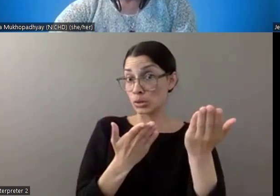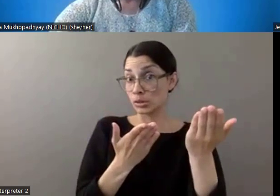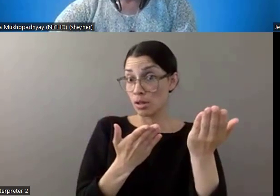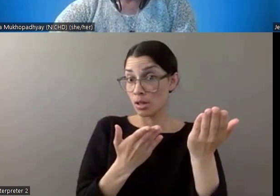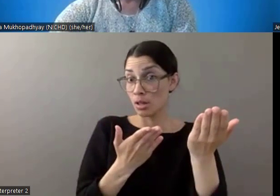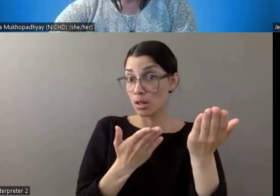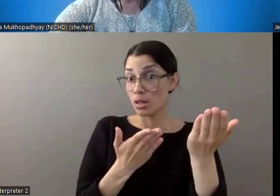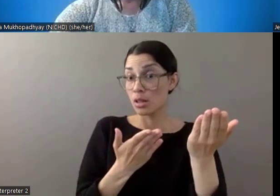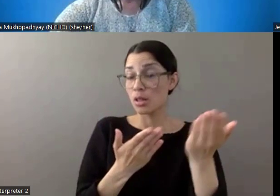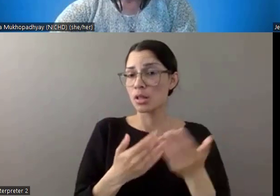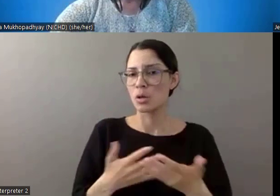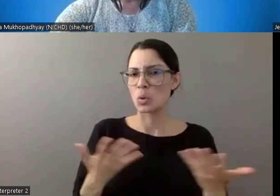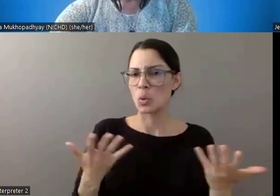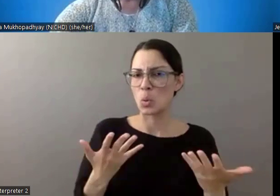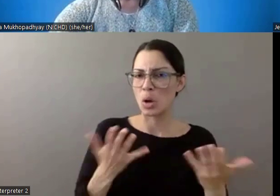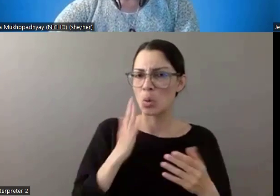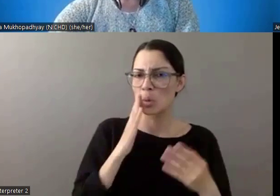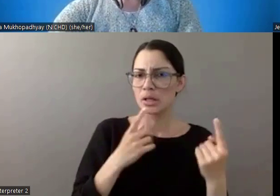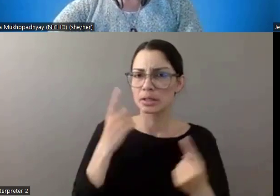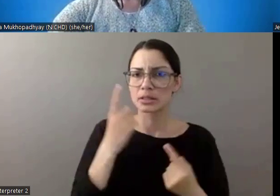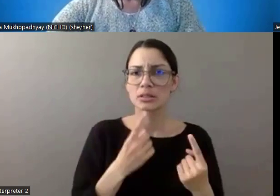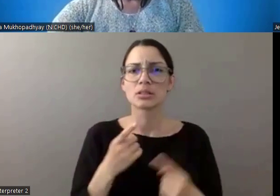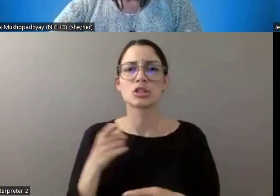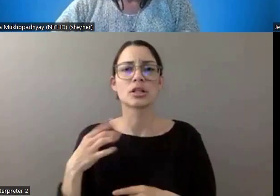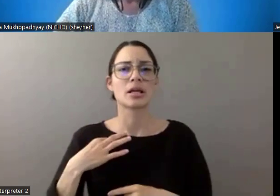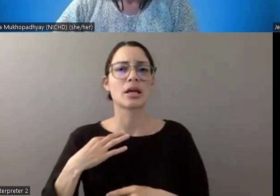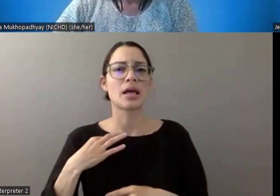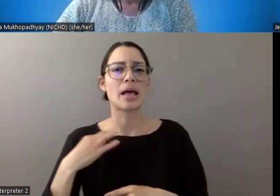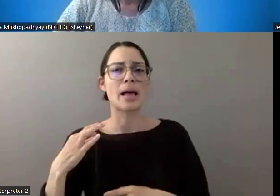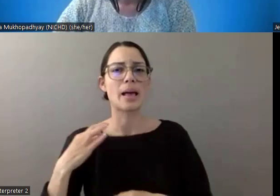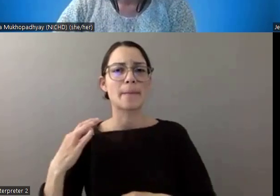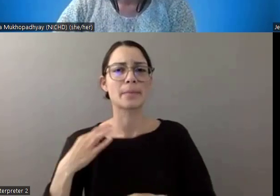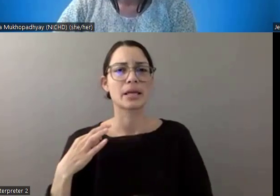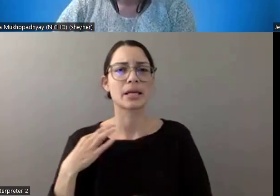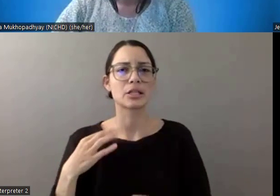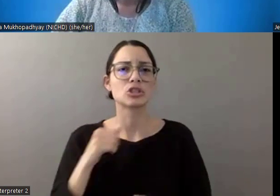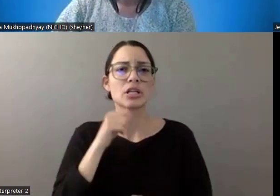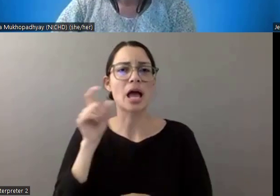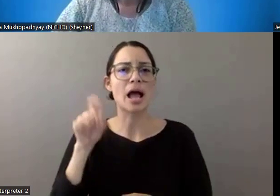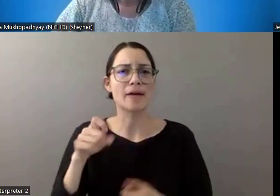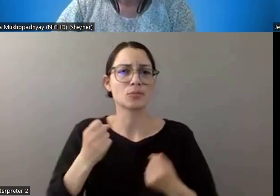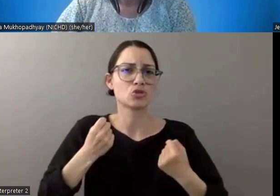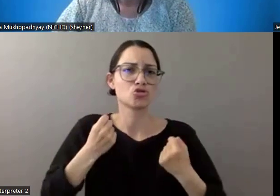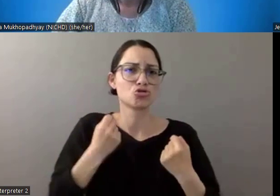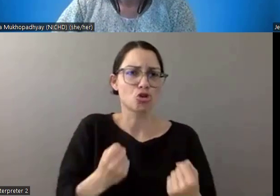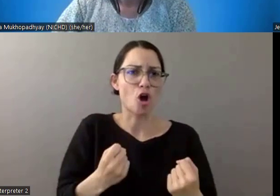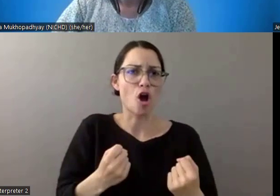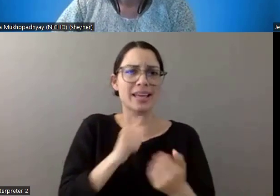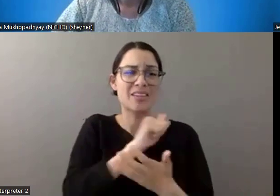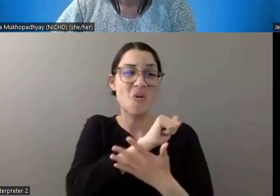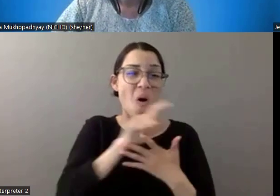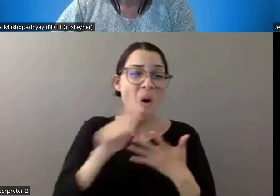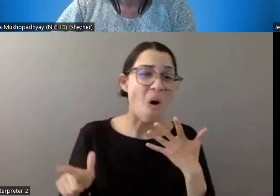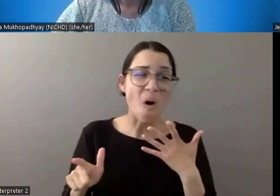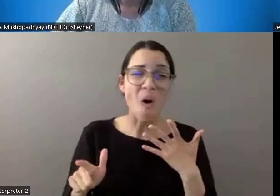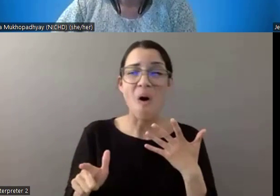Carmen Bertoni: Well, an application does not need to be strong in all categories to be judged likely to meet the goals of the R15.